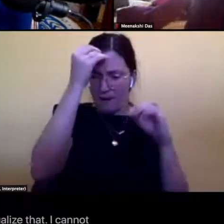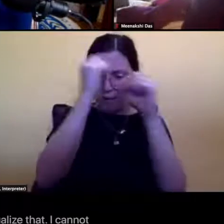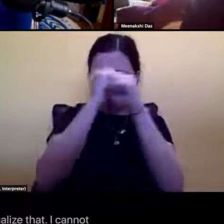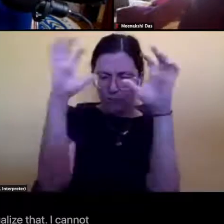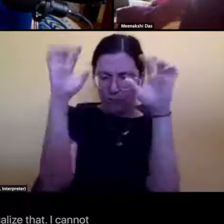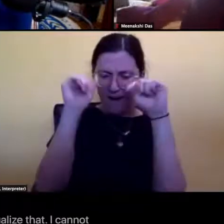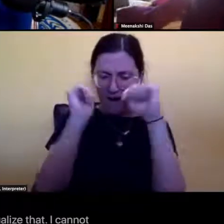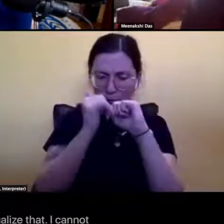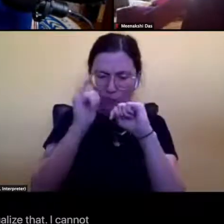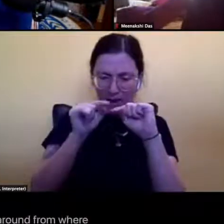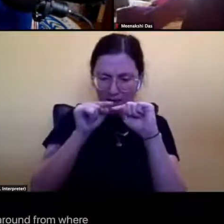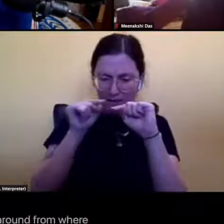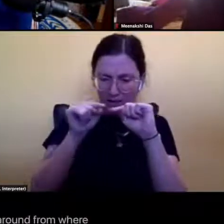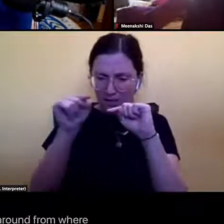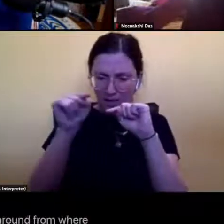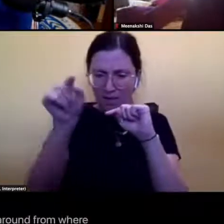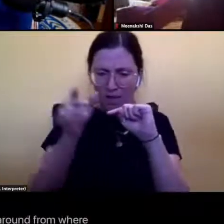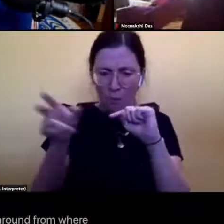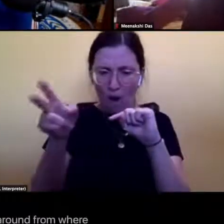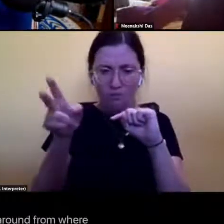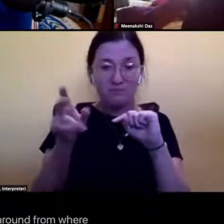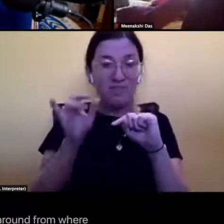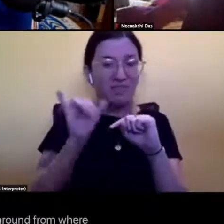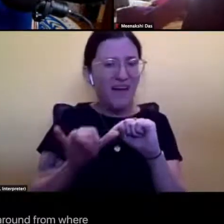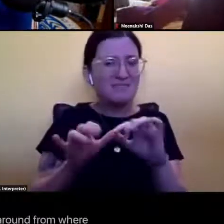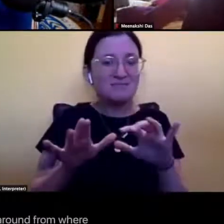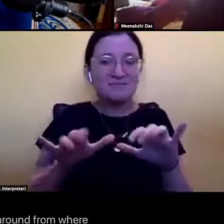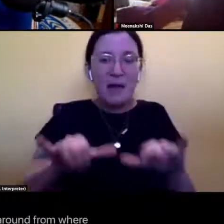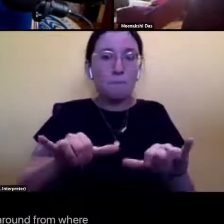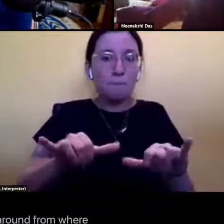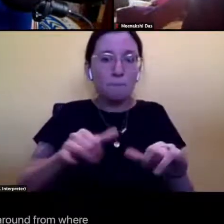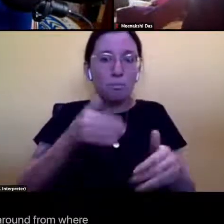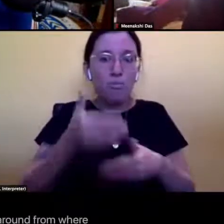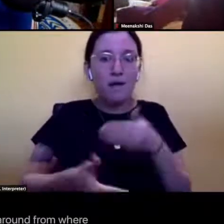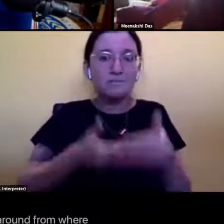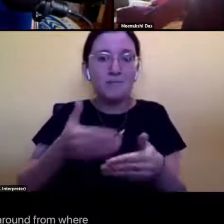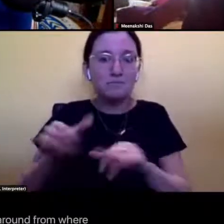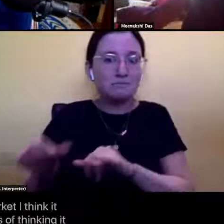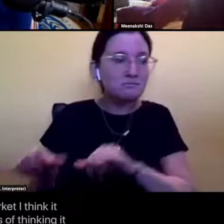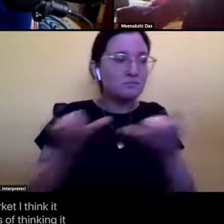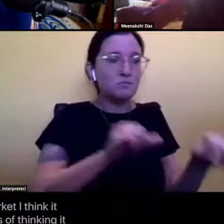thinking it through, it is not that different than thinking how atoms connect to molecules.